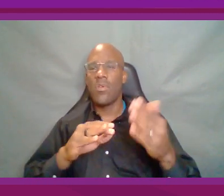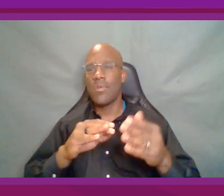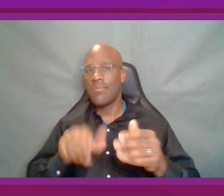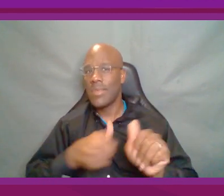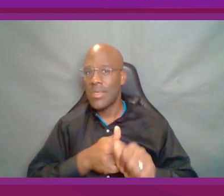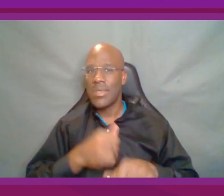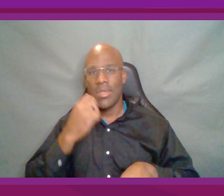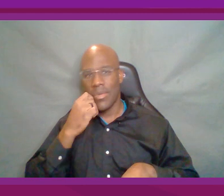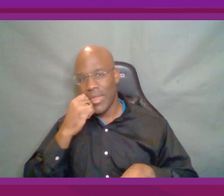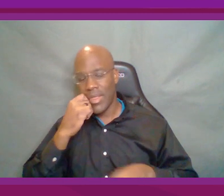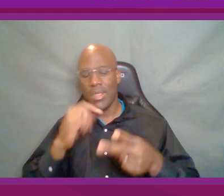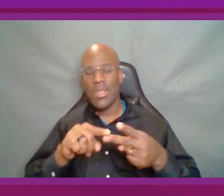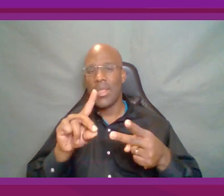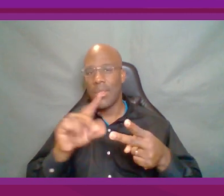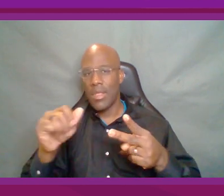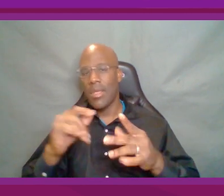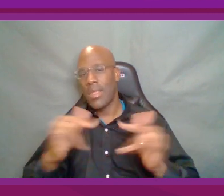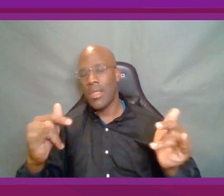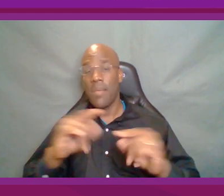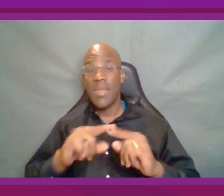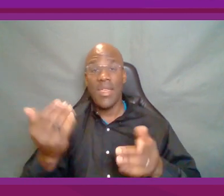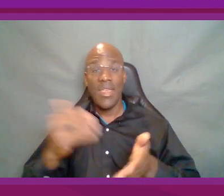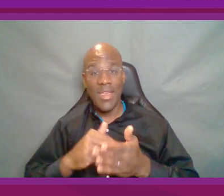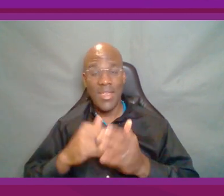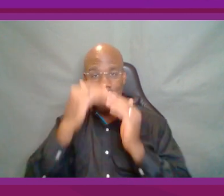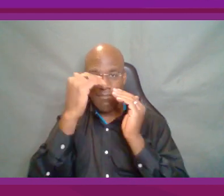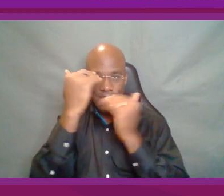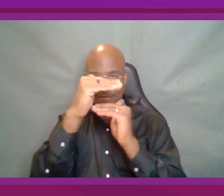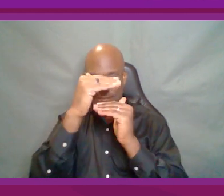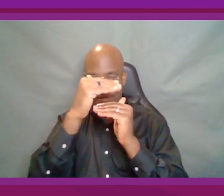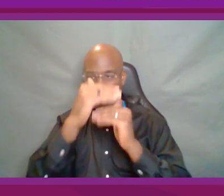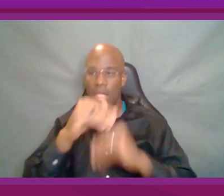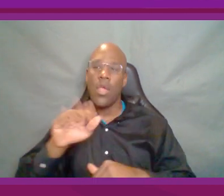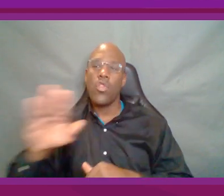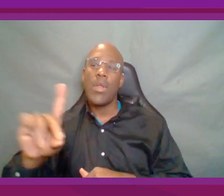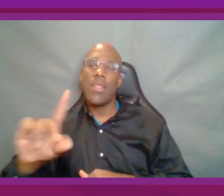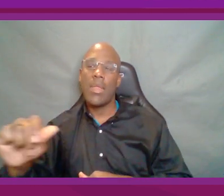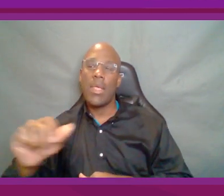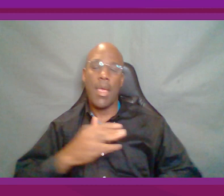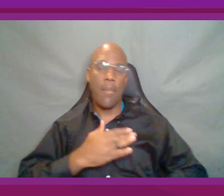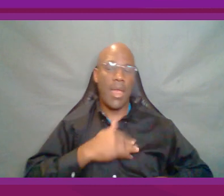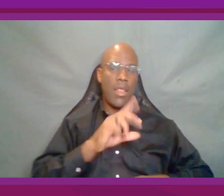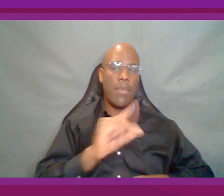race, disability, et cetera but again back to that silo of your disability versus my disability.